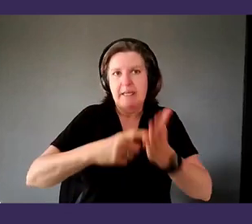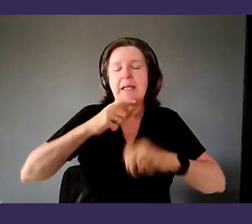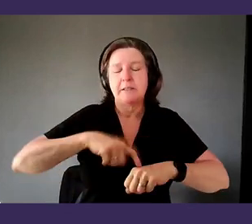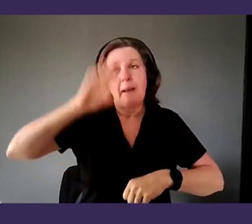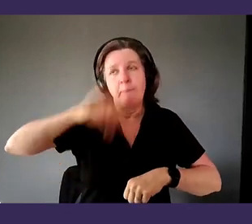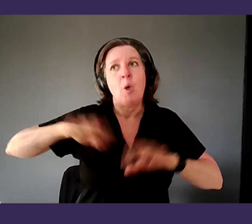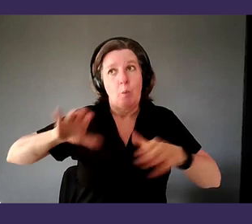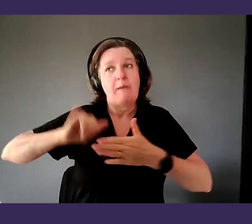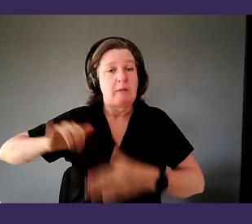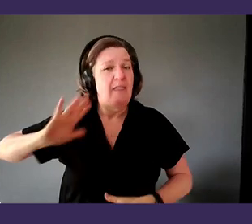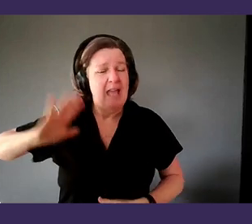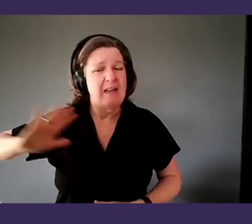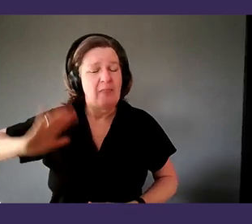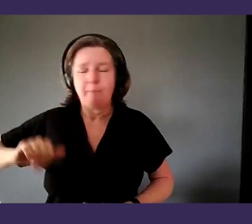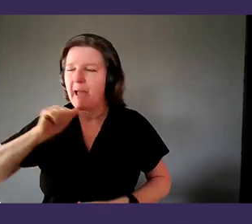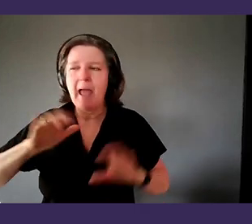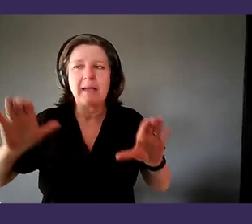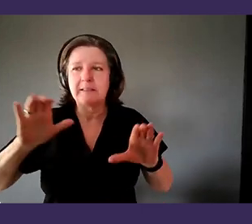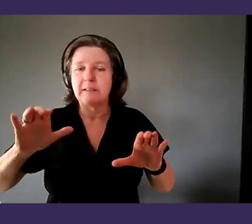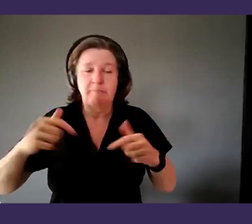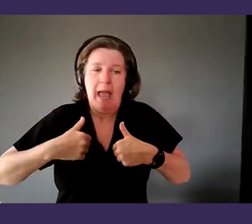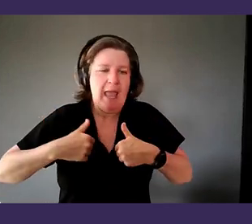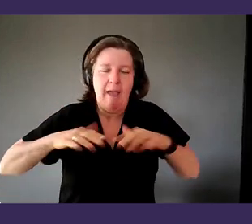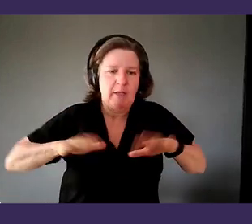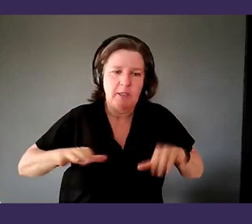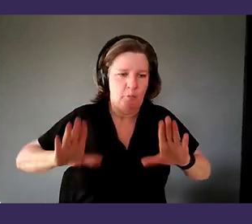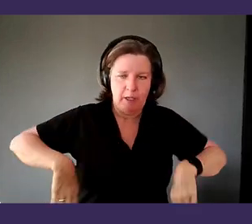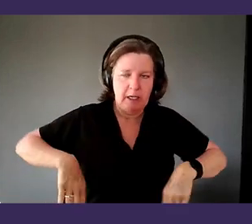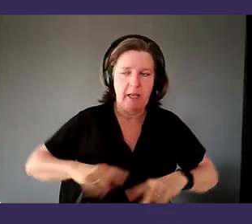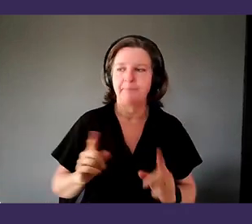I haven't done one as of yet, but yeah.